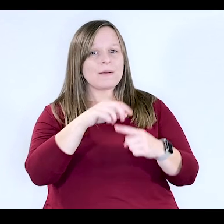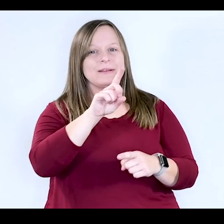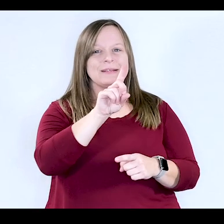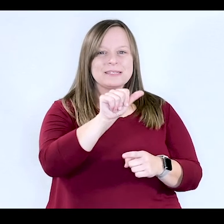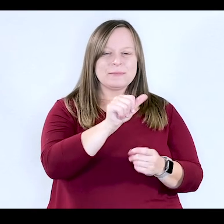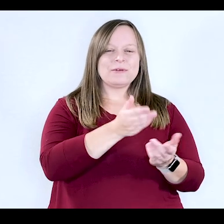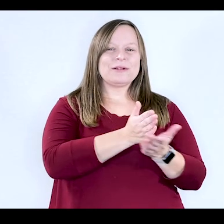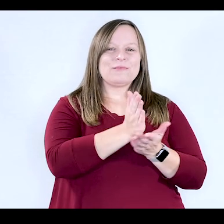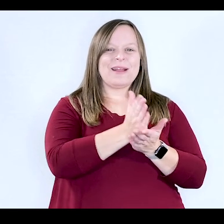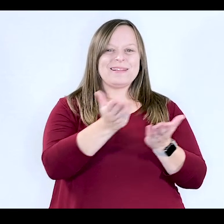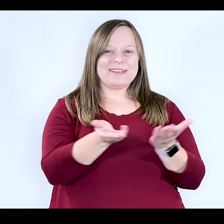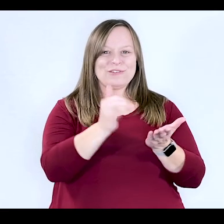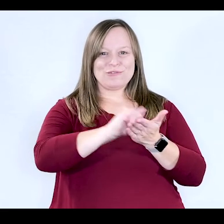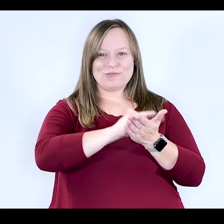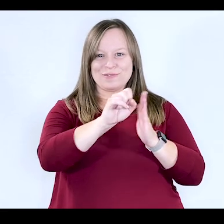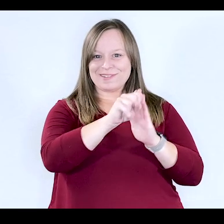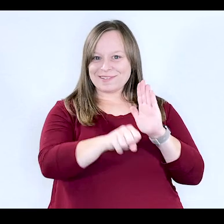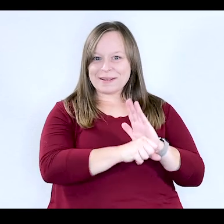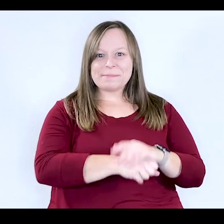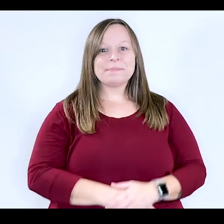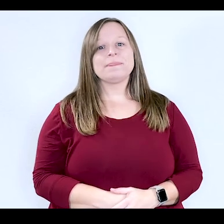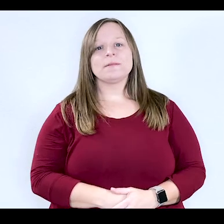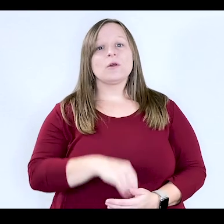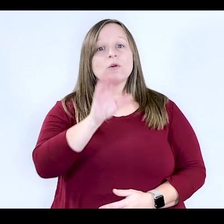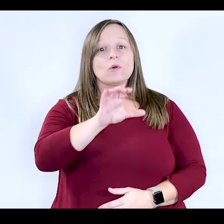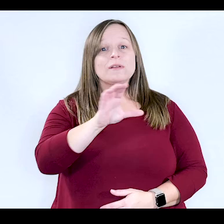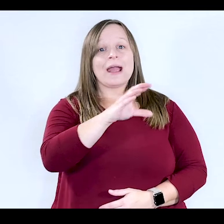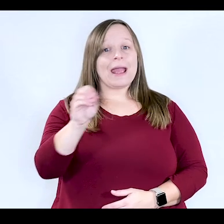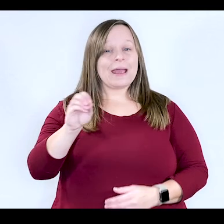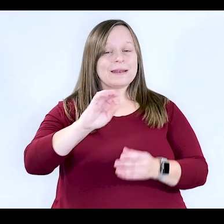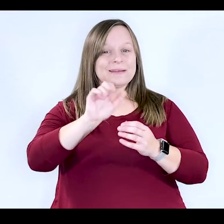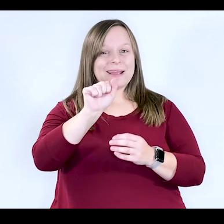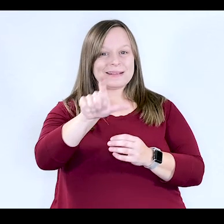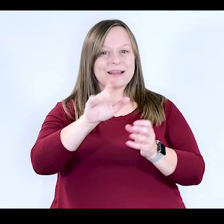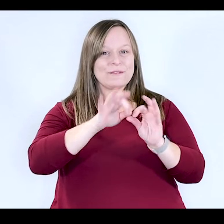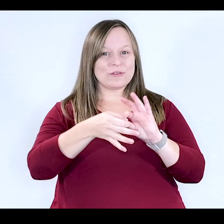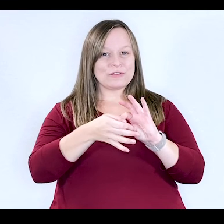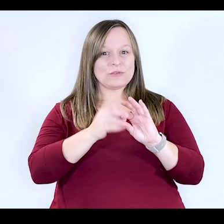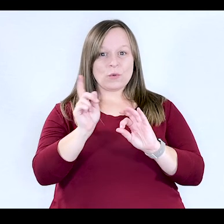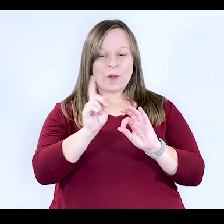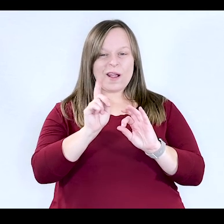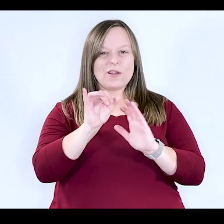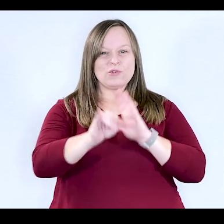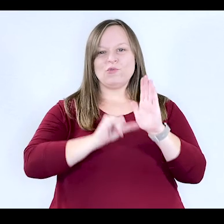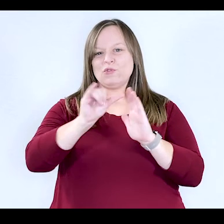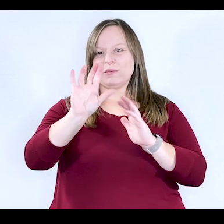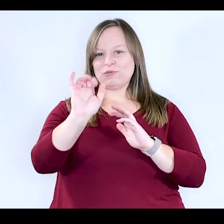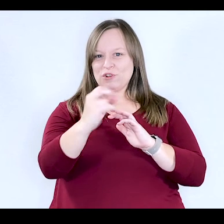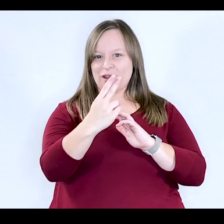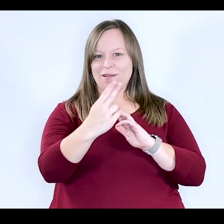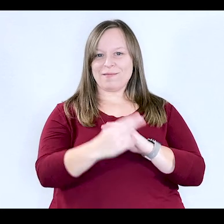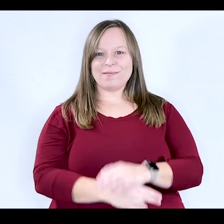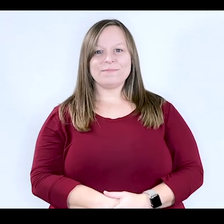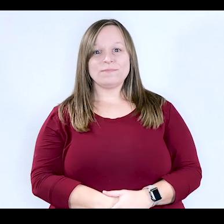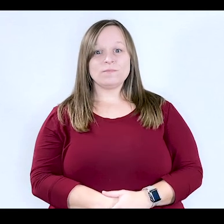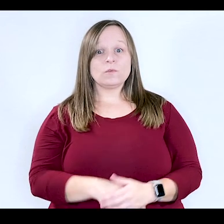on disability rights in the state of New York. The closed caption version of this podcast is available on our YouTube channel.